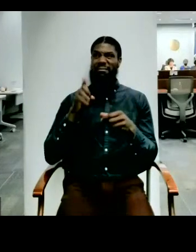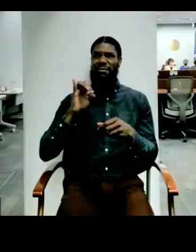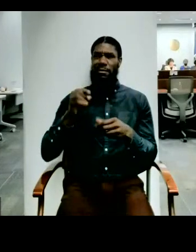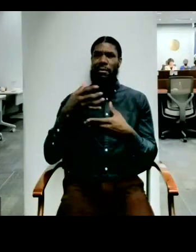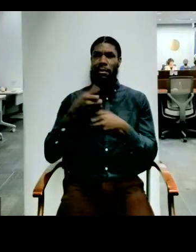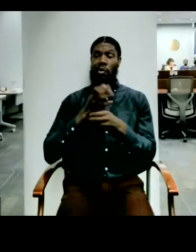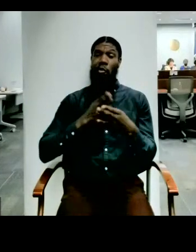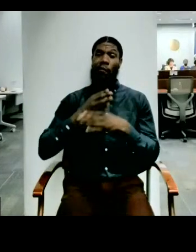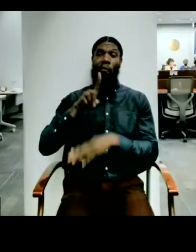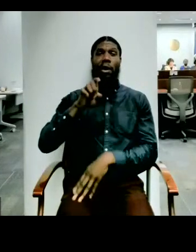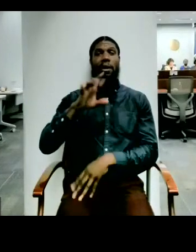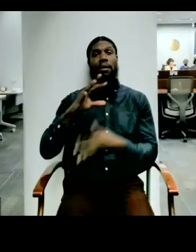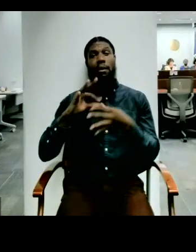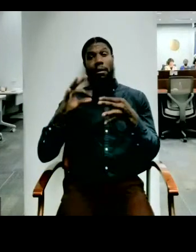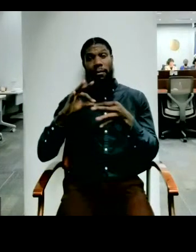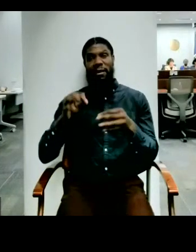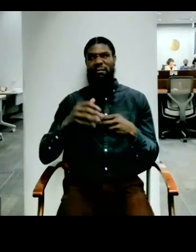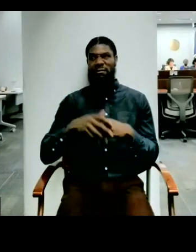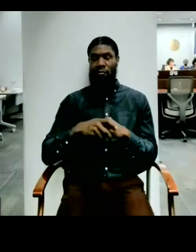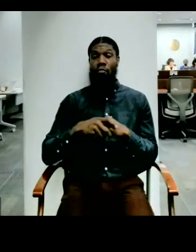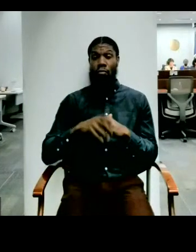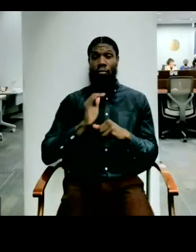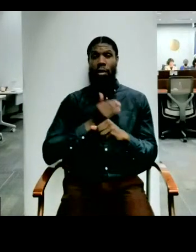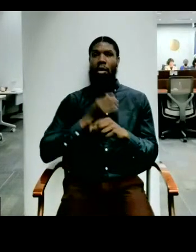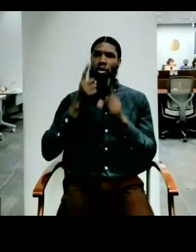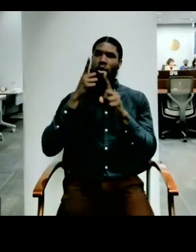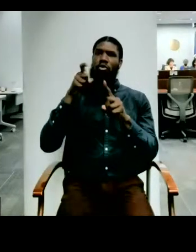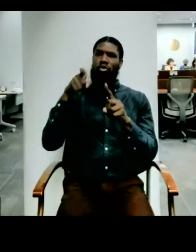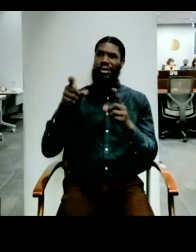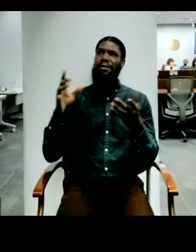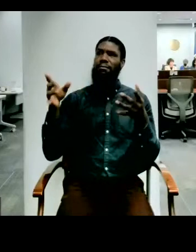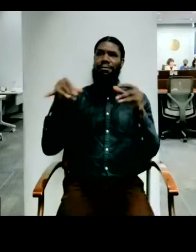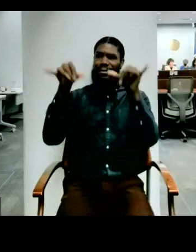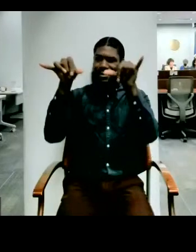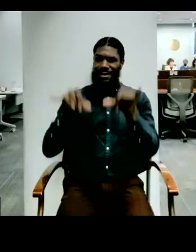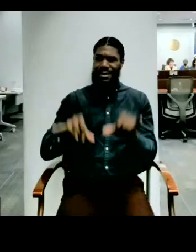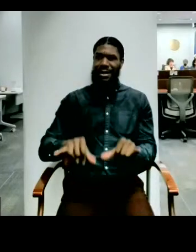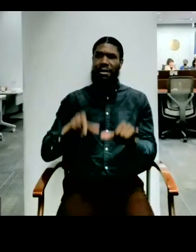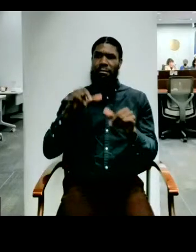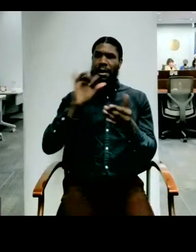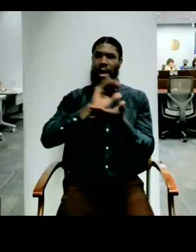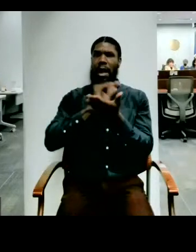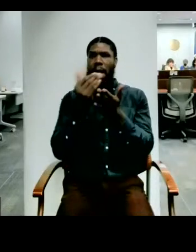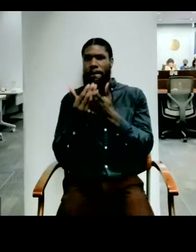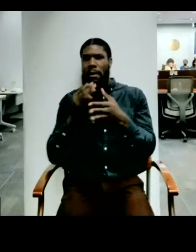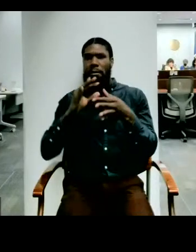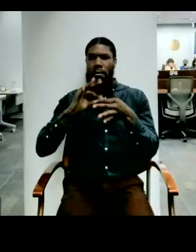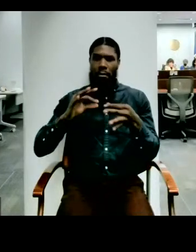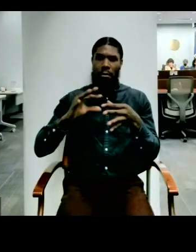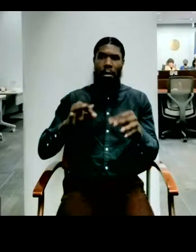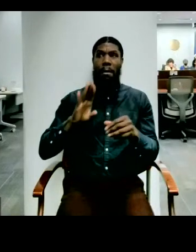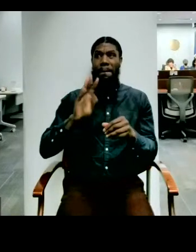So um, our goal should be to mirror at least that amount um and thus far I have not seen that,